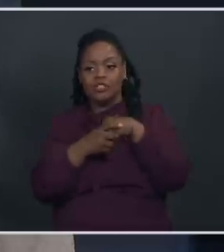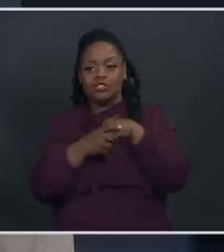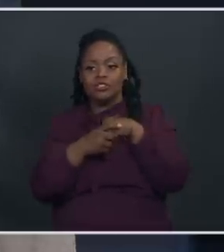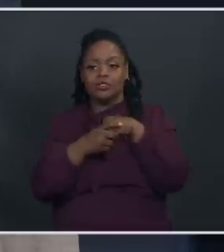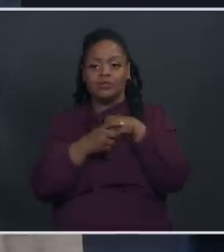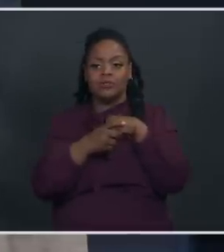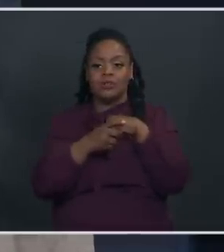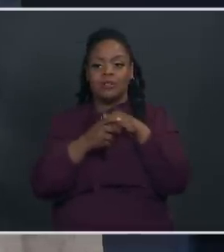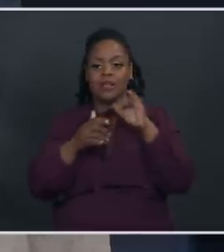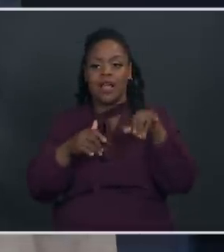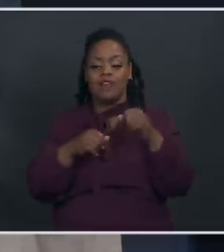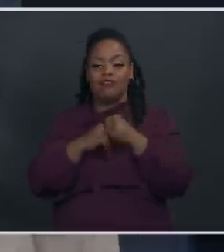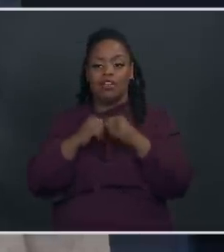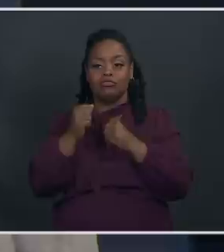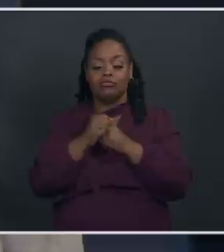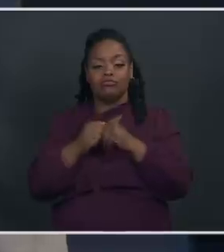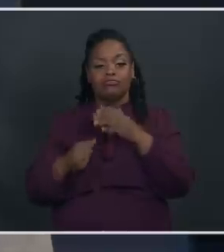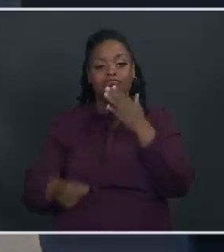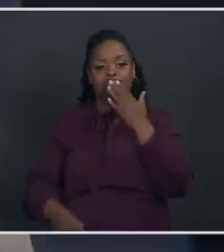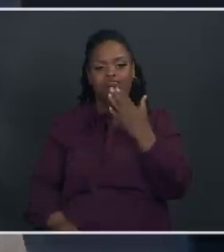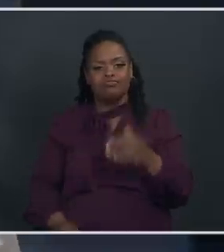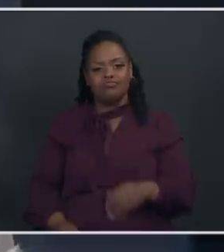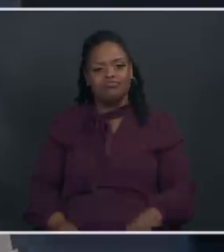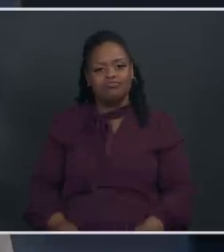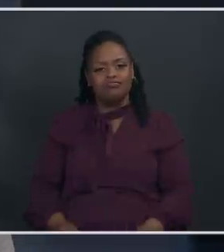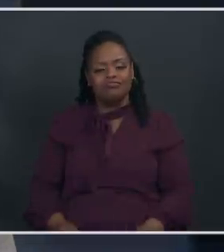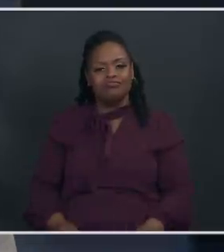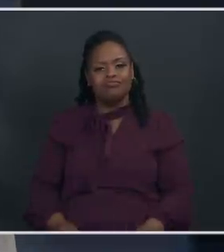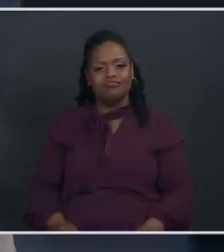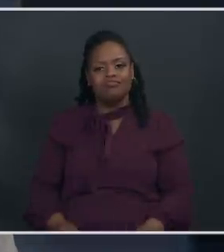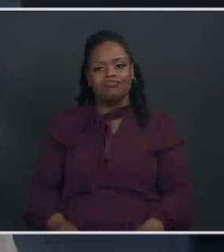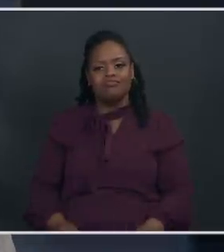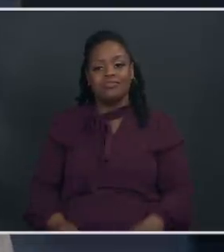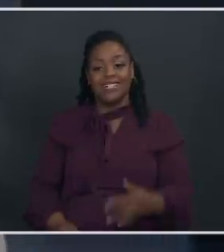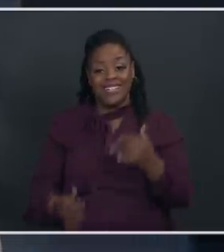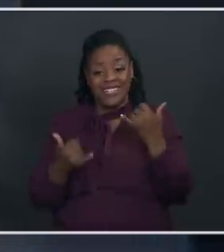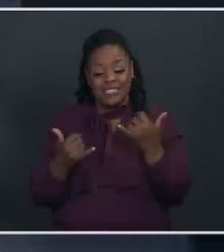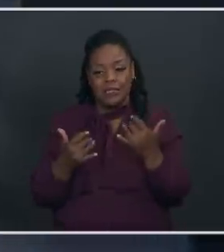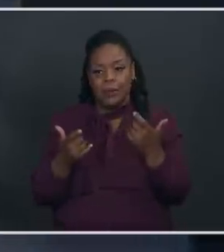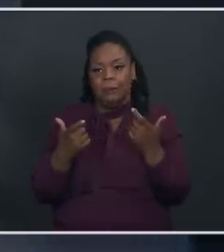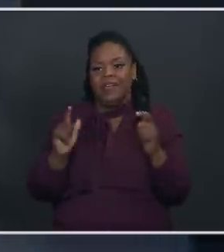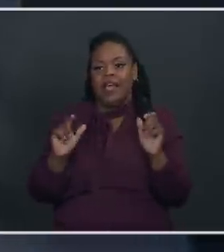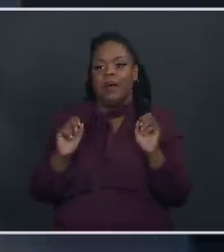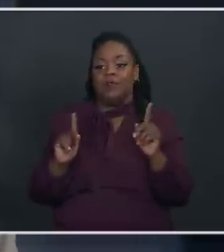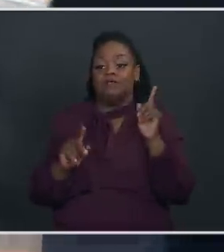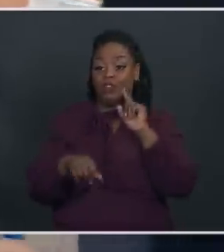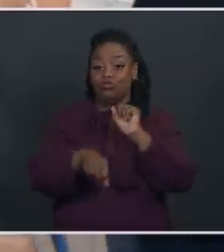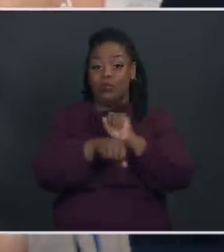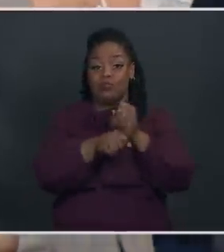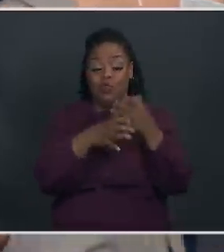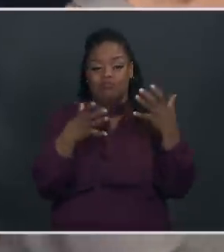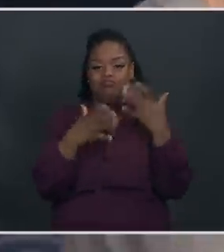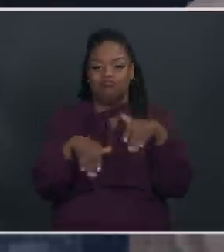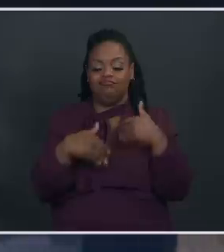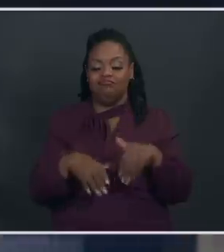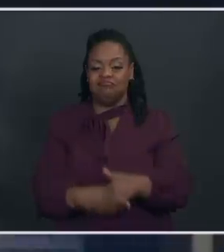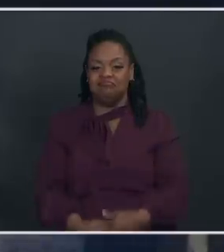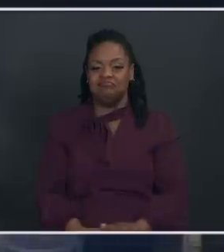which is also one of the biggest opportunities we have for job growth moving forward. The Press: Two quick questions? Ms. Psaki: Kick us off, Peter.